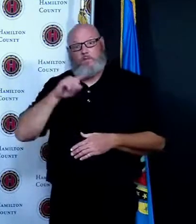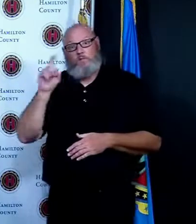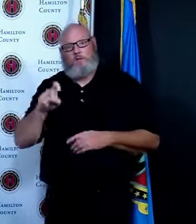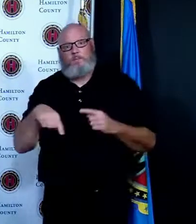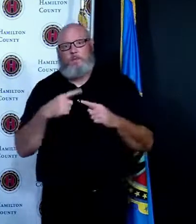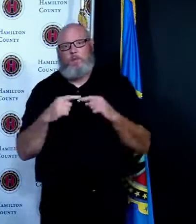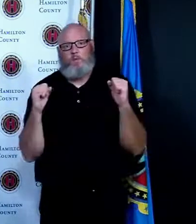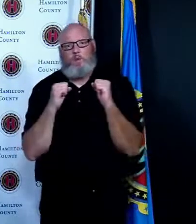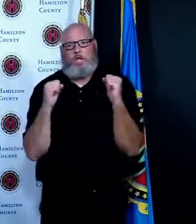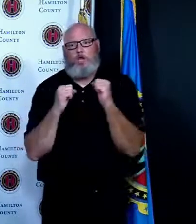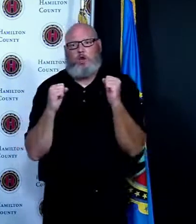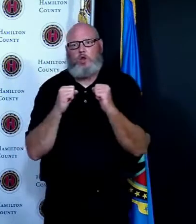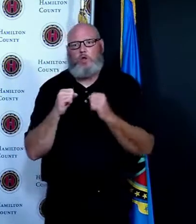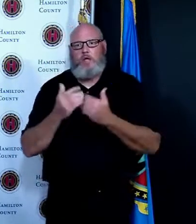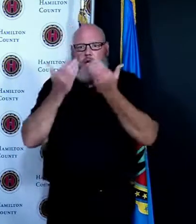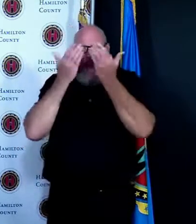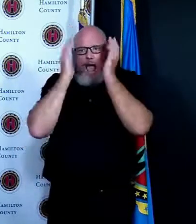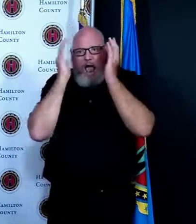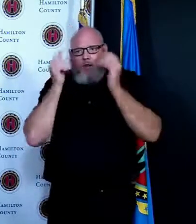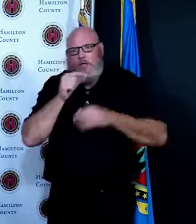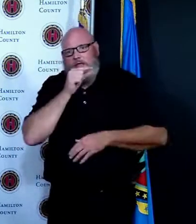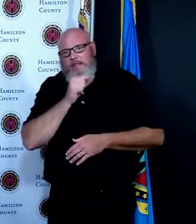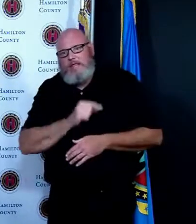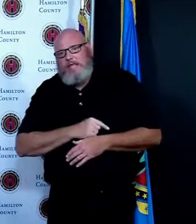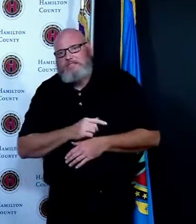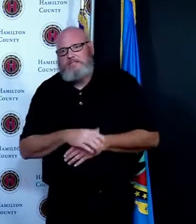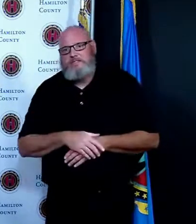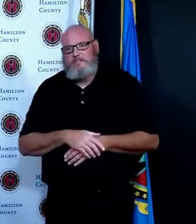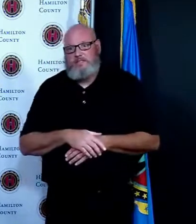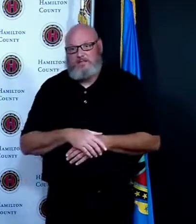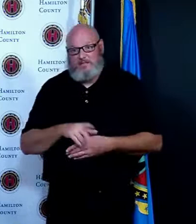know the truth is it's really no different than what we were talking back when easter was here and